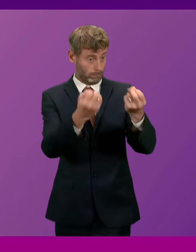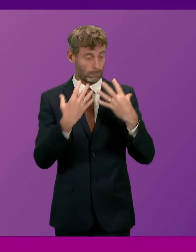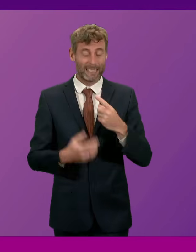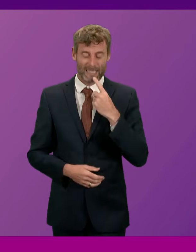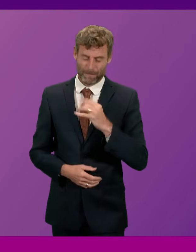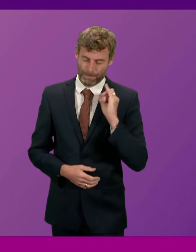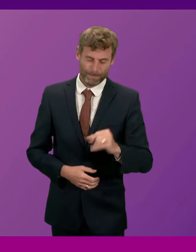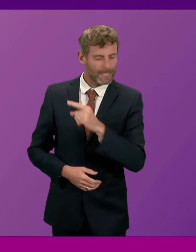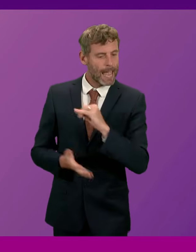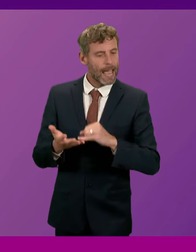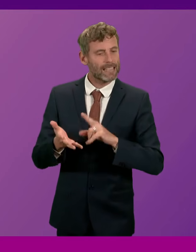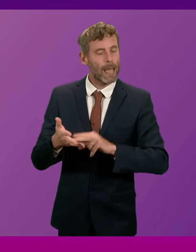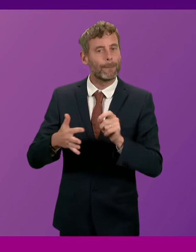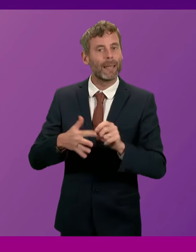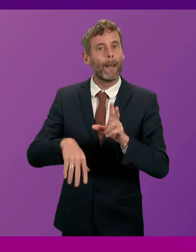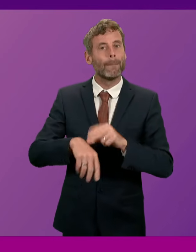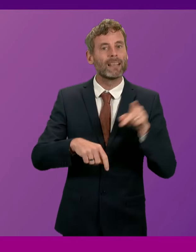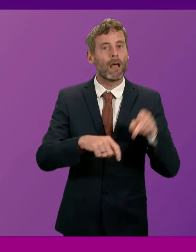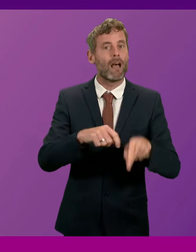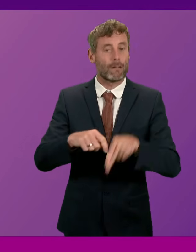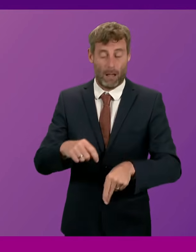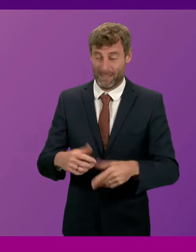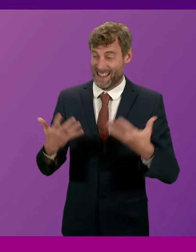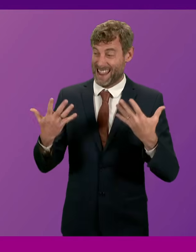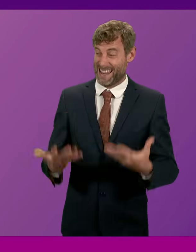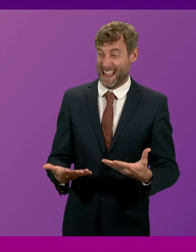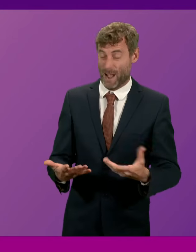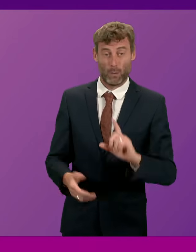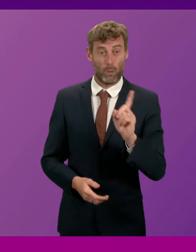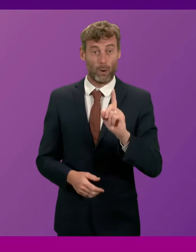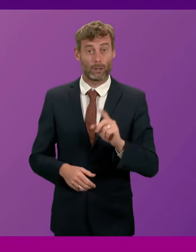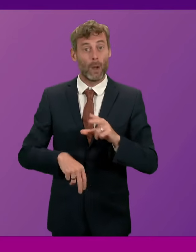officers will now investigate an incident of shoplifting only if shop workers can give